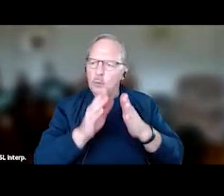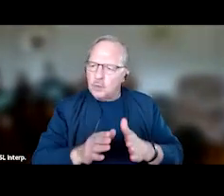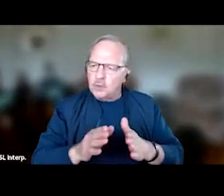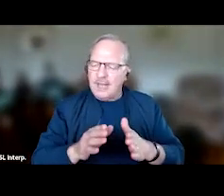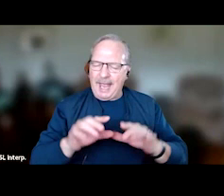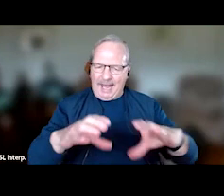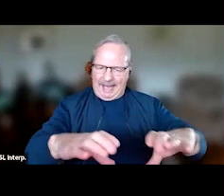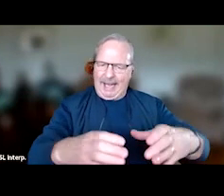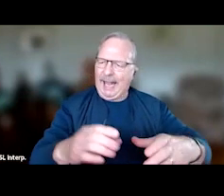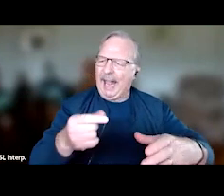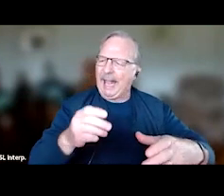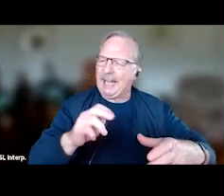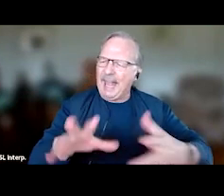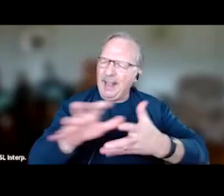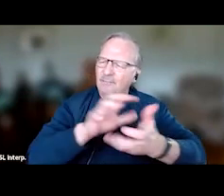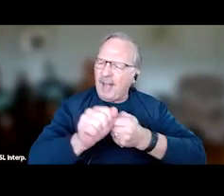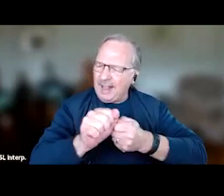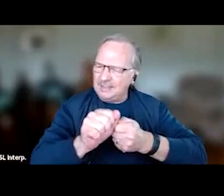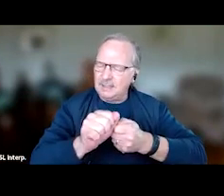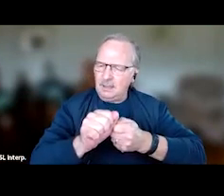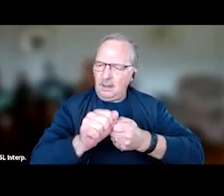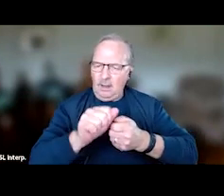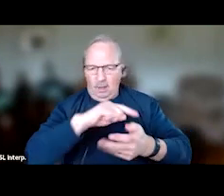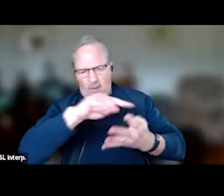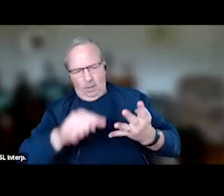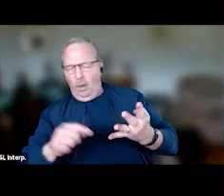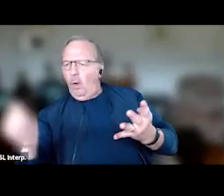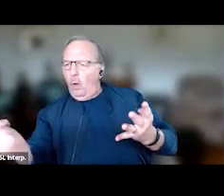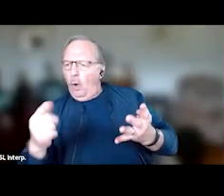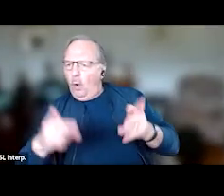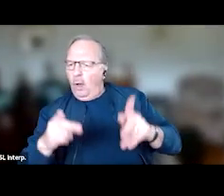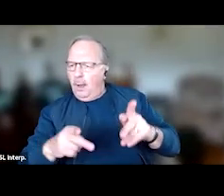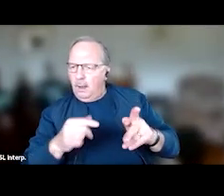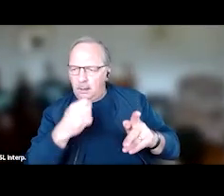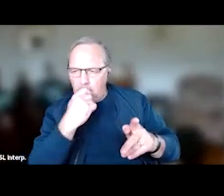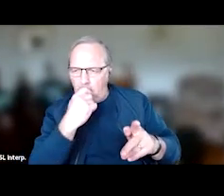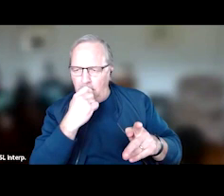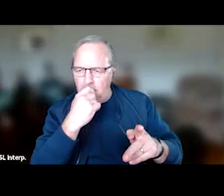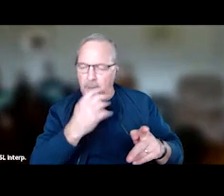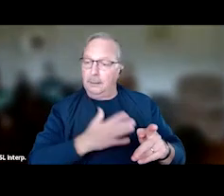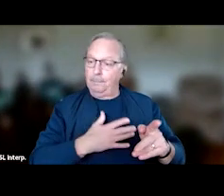These same drug dealers, drug users, and gang members were my family and friends.